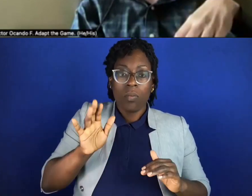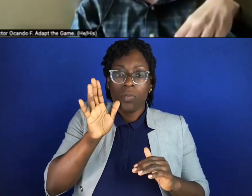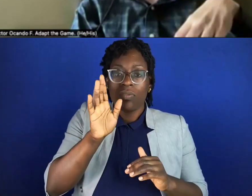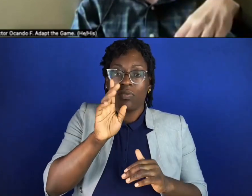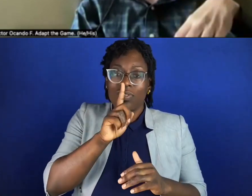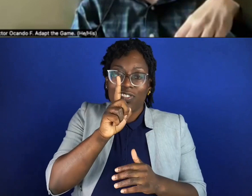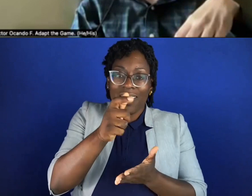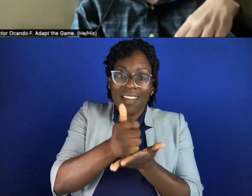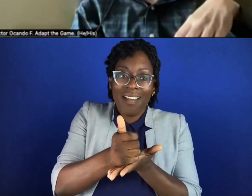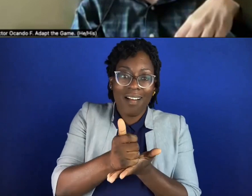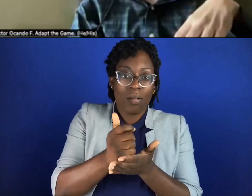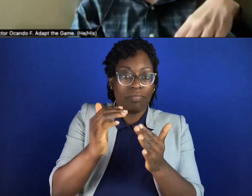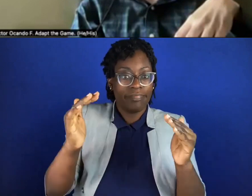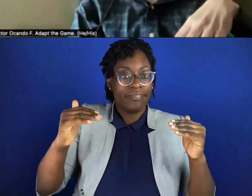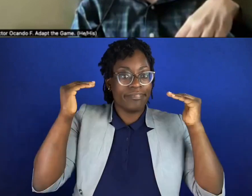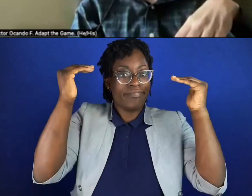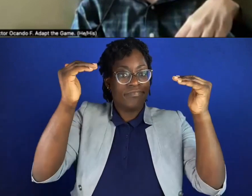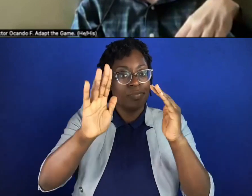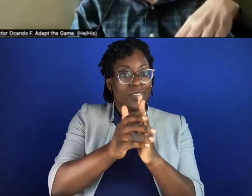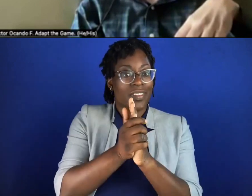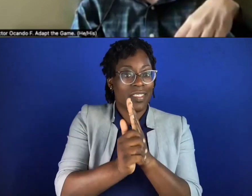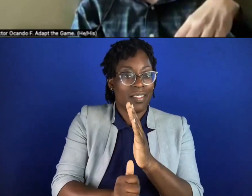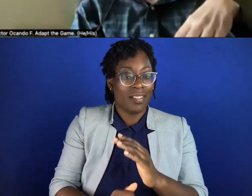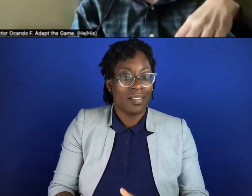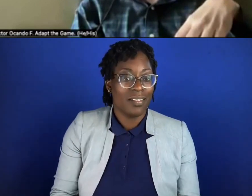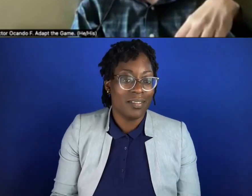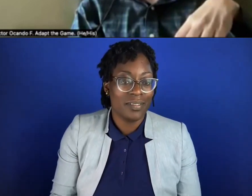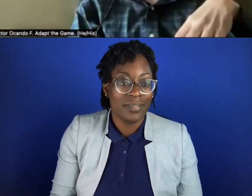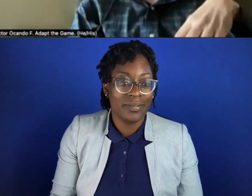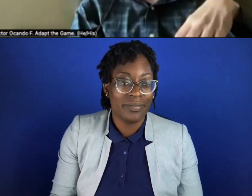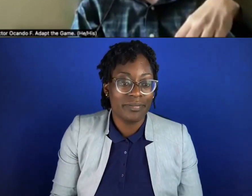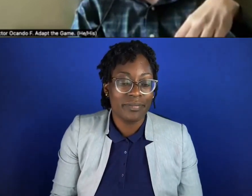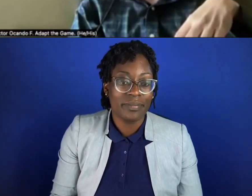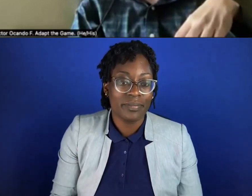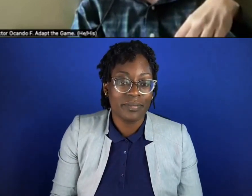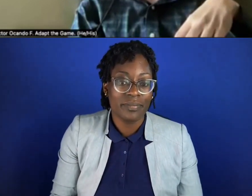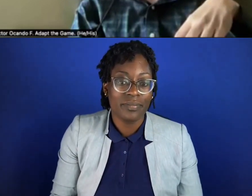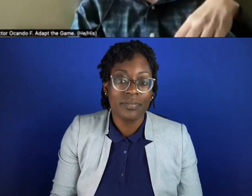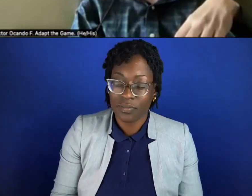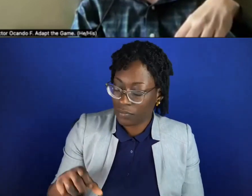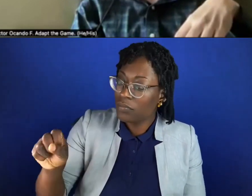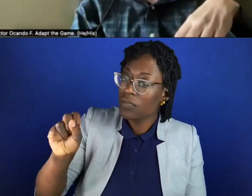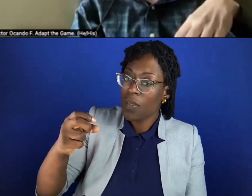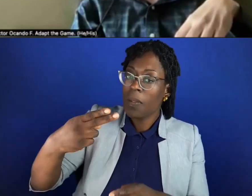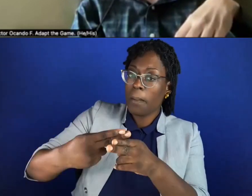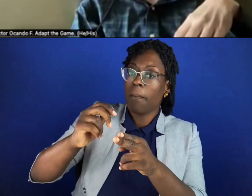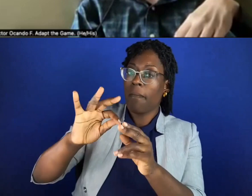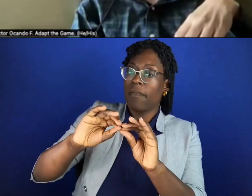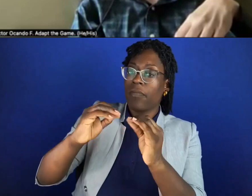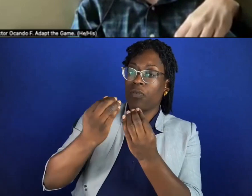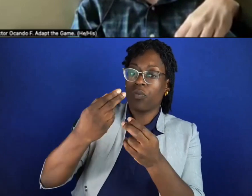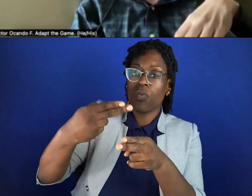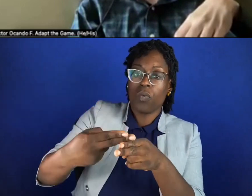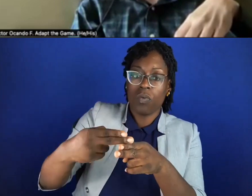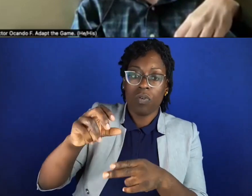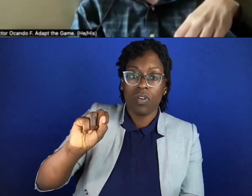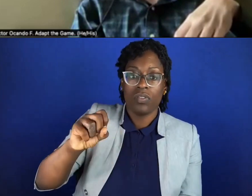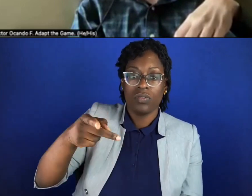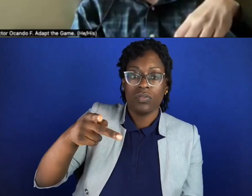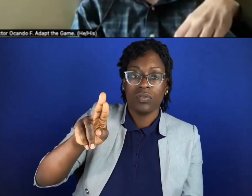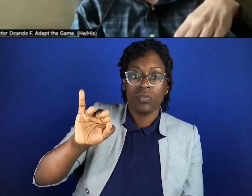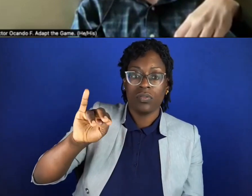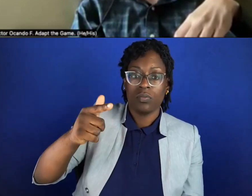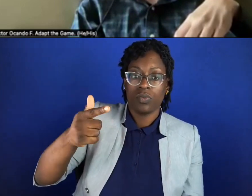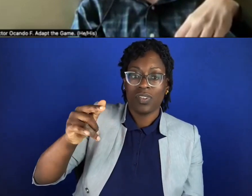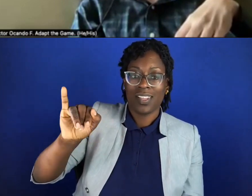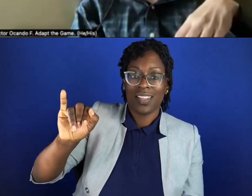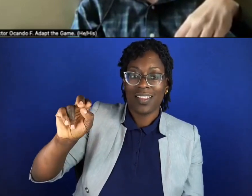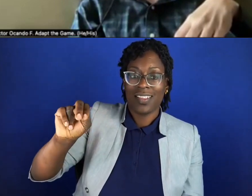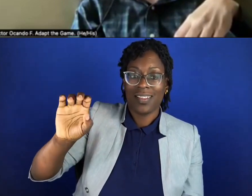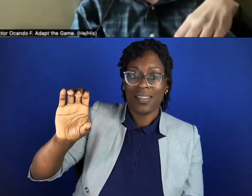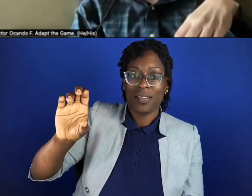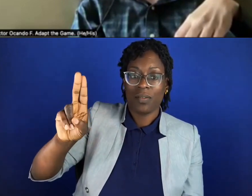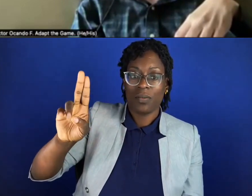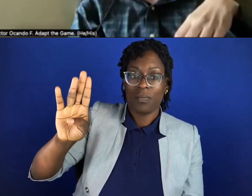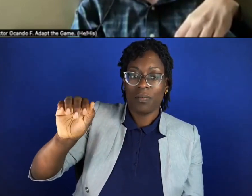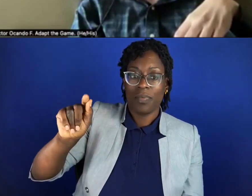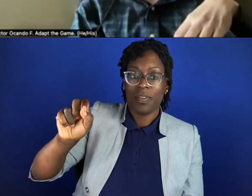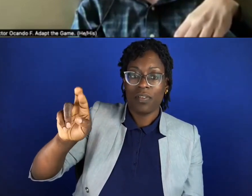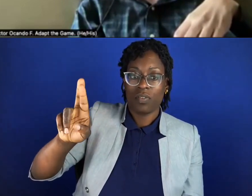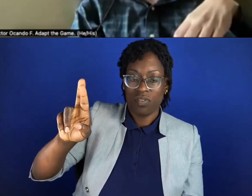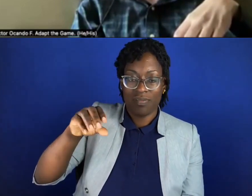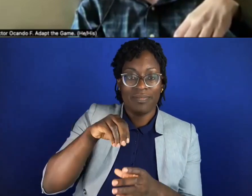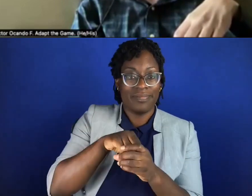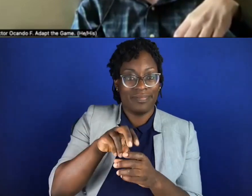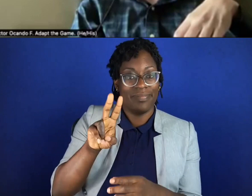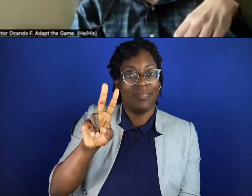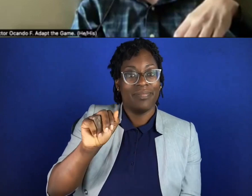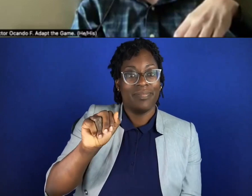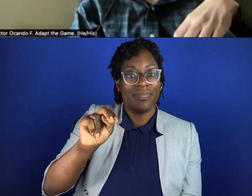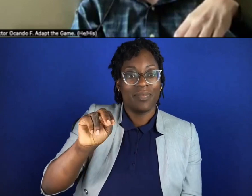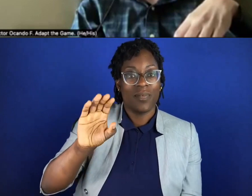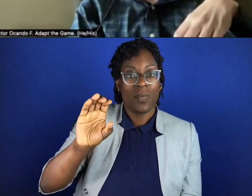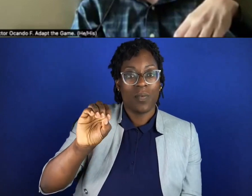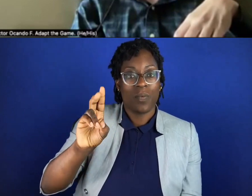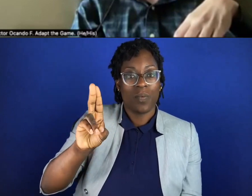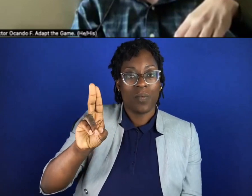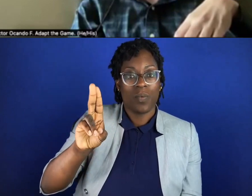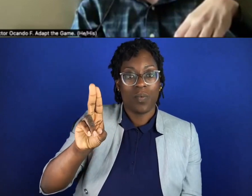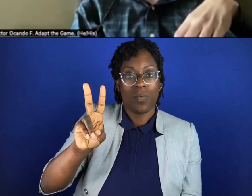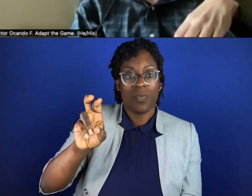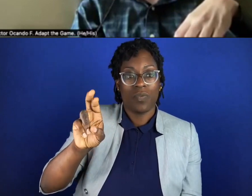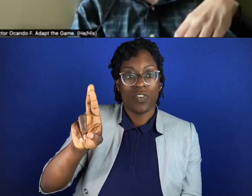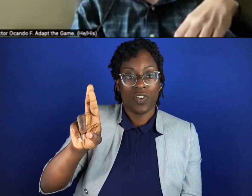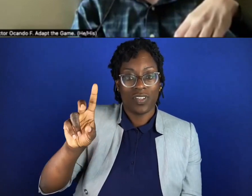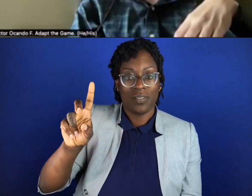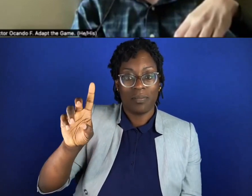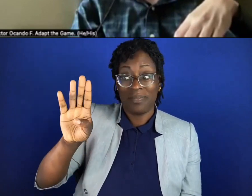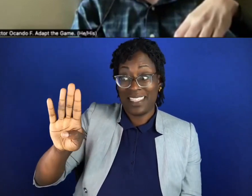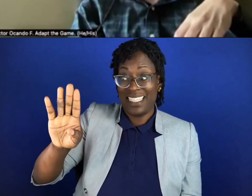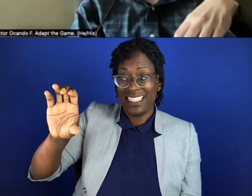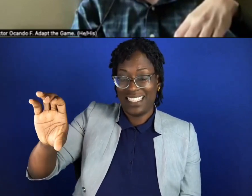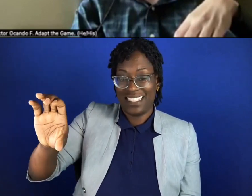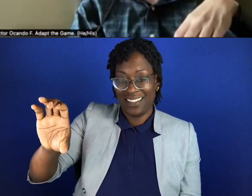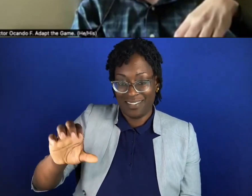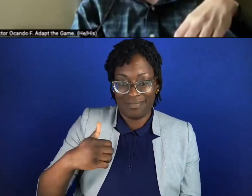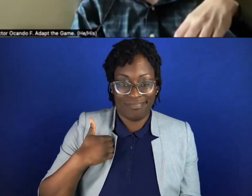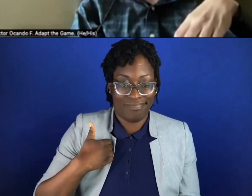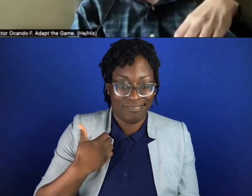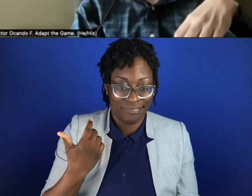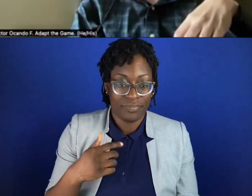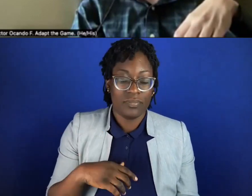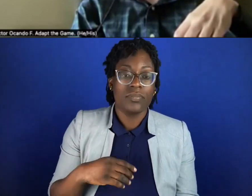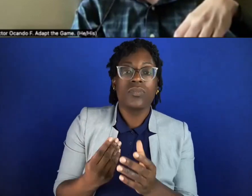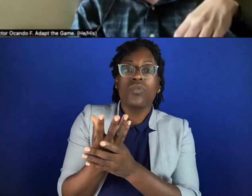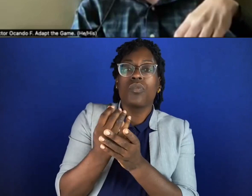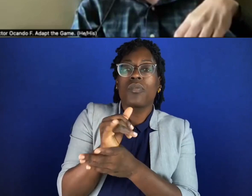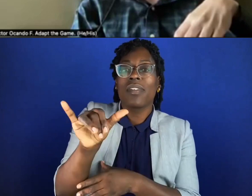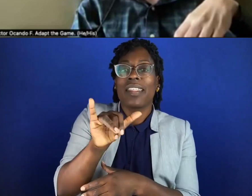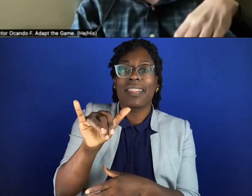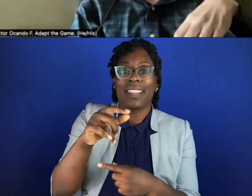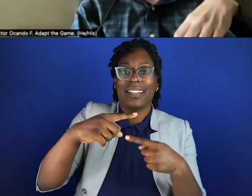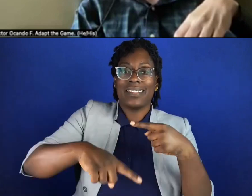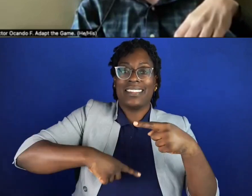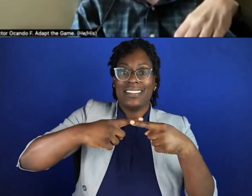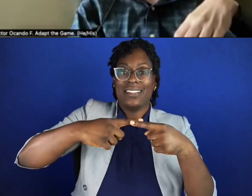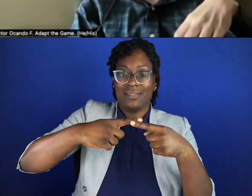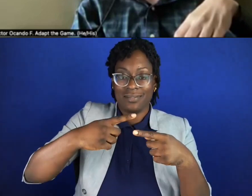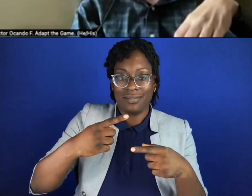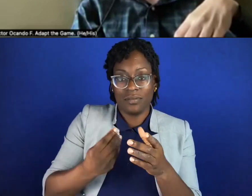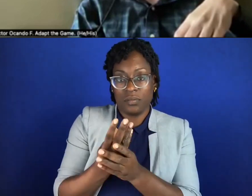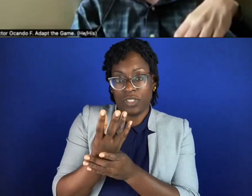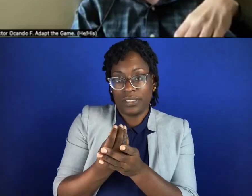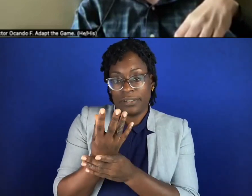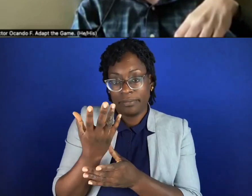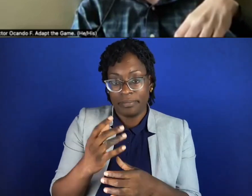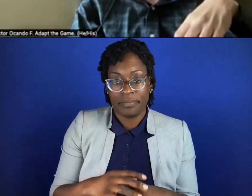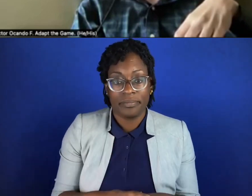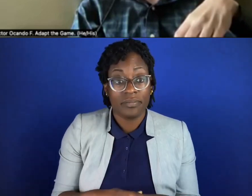Yah the name of the organization is called the spring incubator in Vancouver BC. Spring